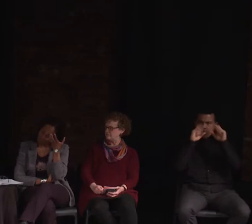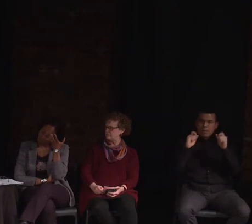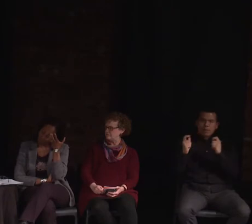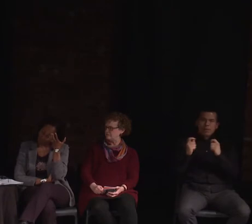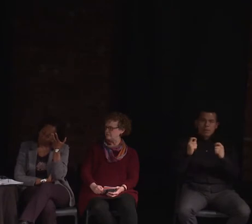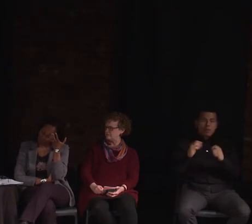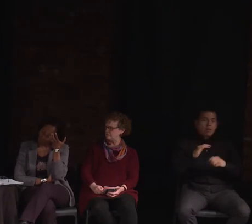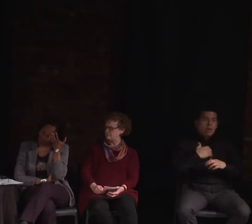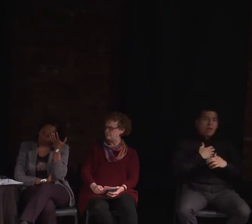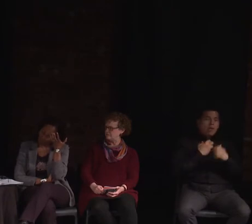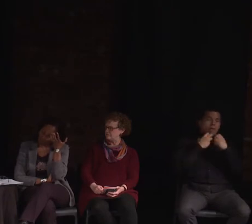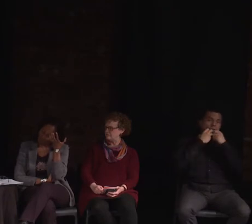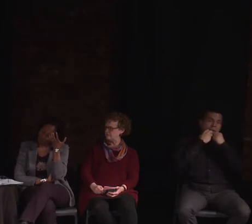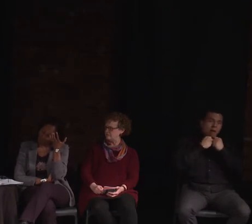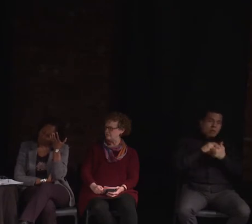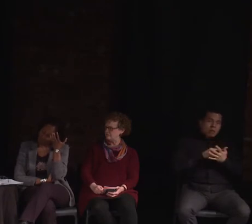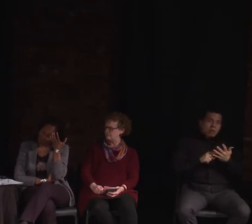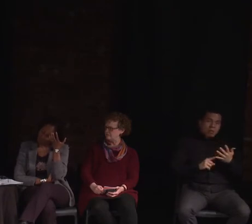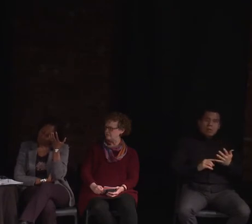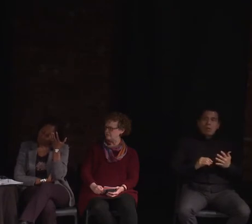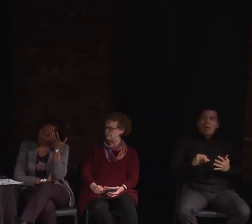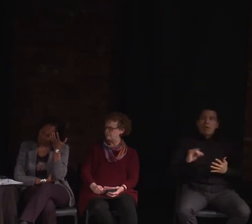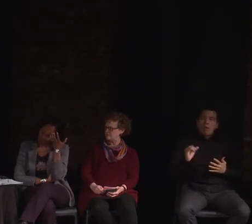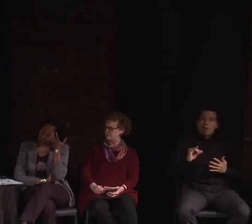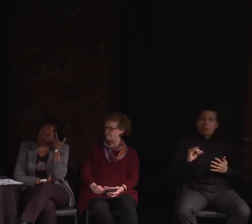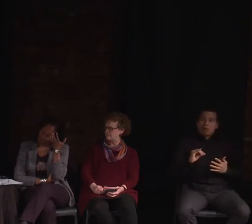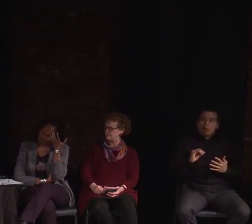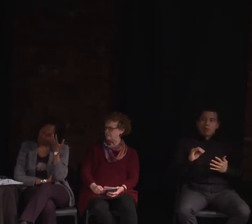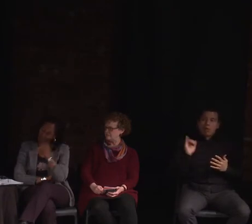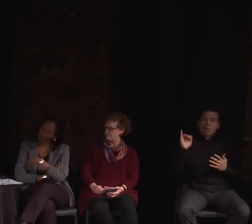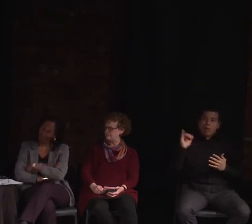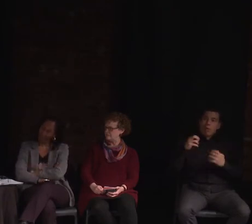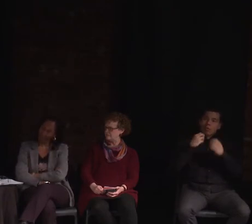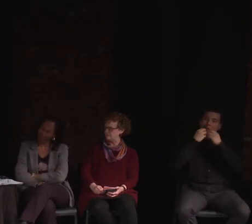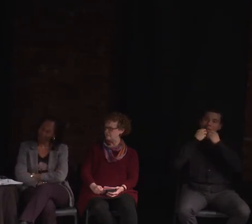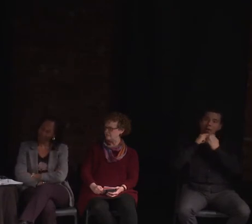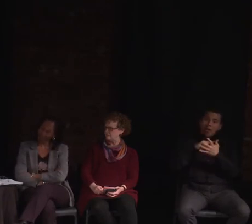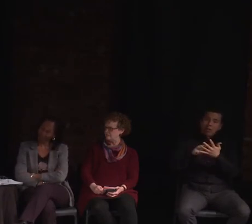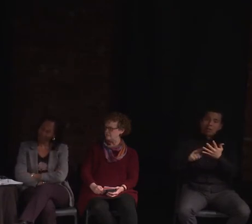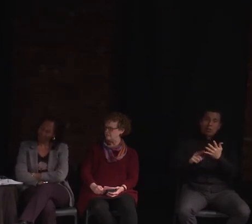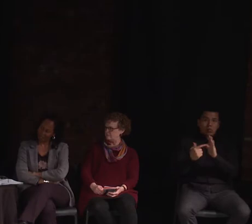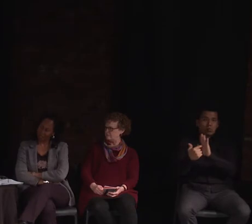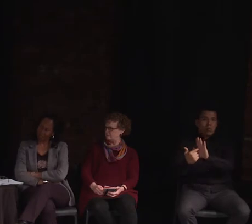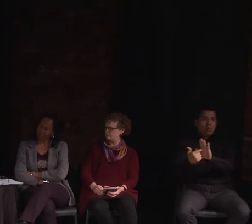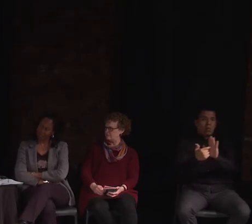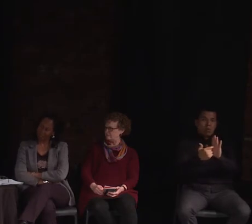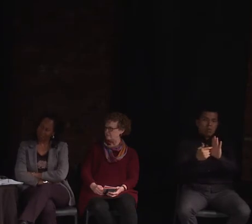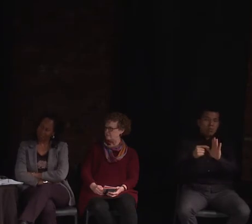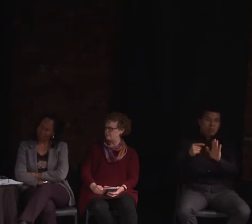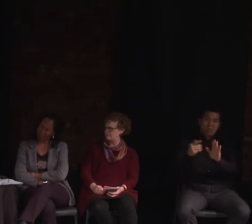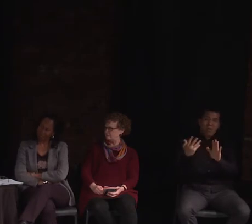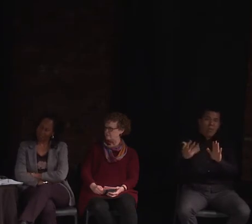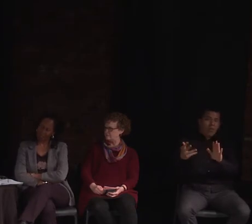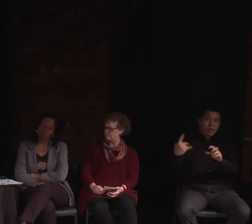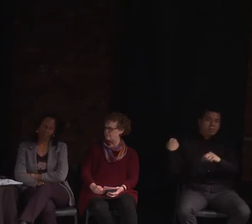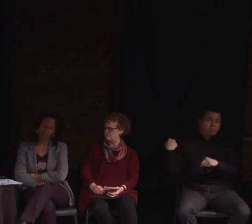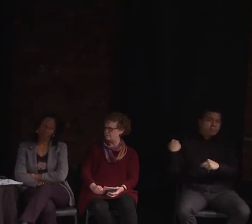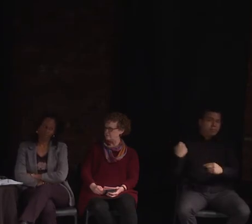extent to which the values that are being manifested are actually longstanding values.